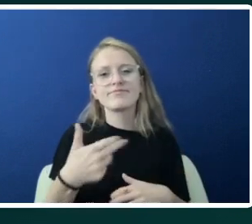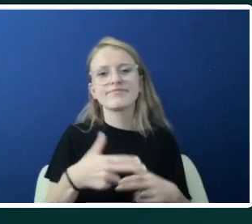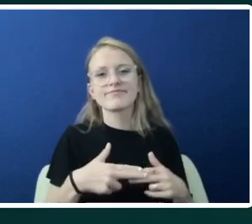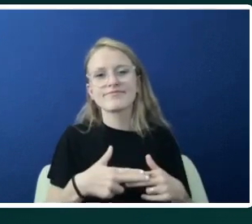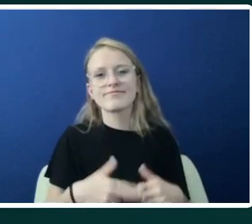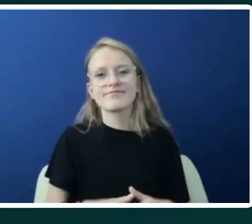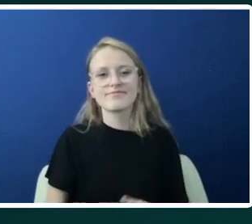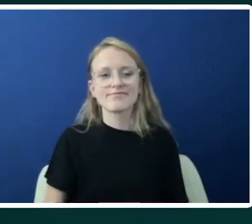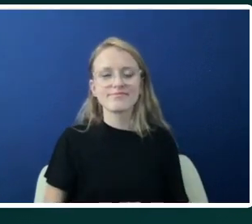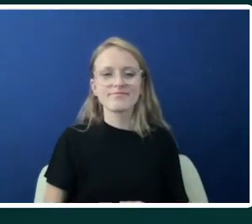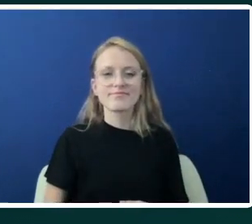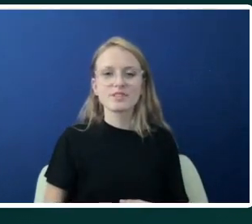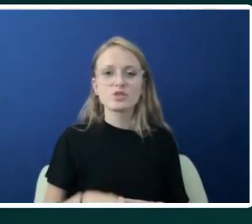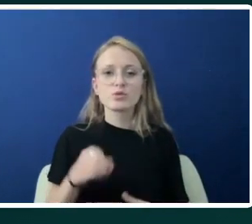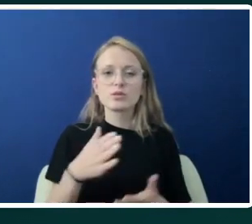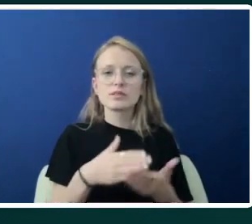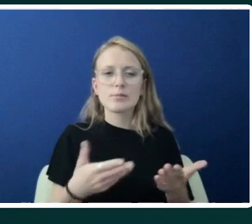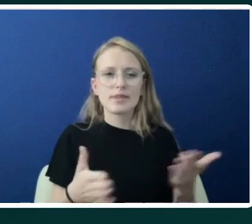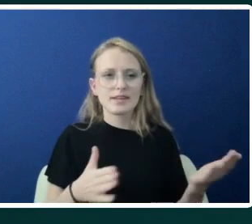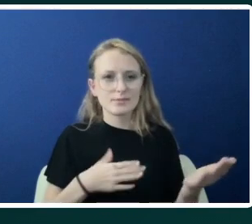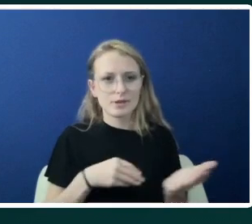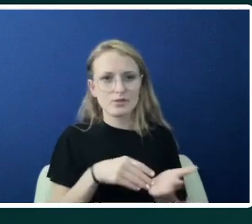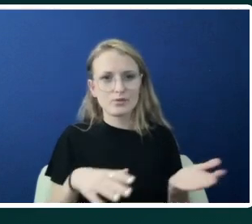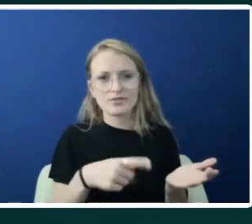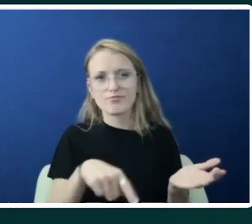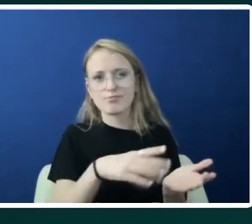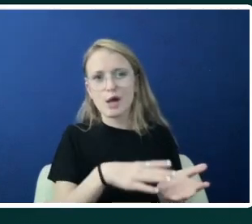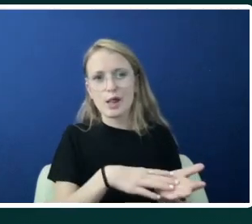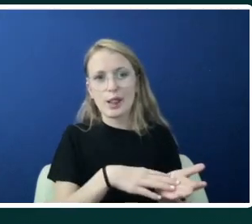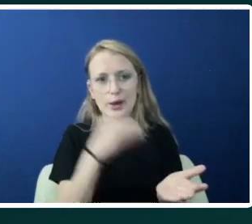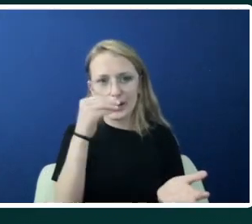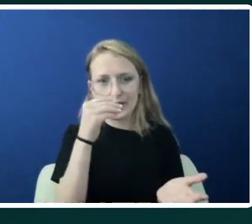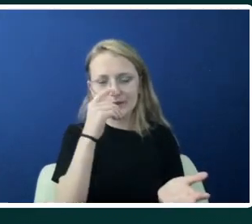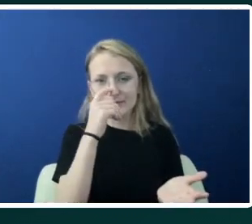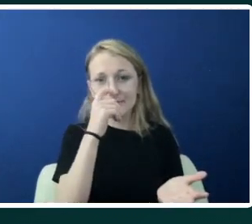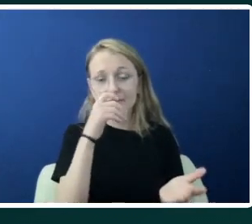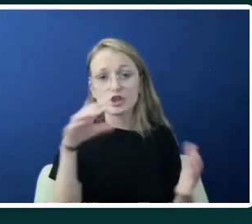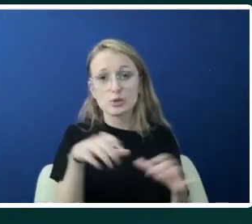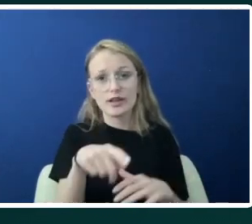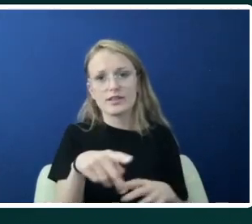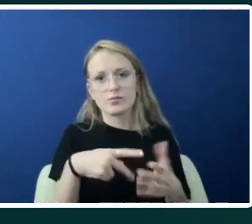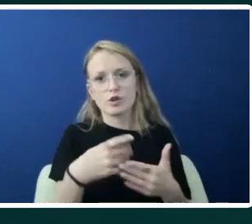So, some of the things that my students learned here in doing this project was digital media